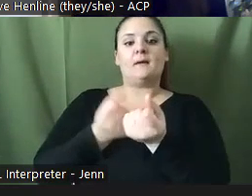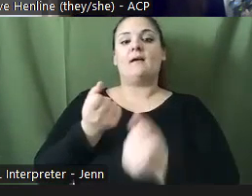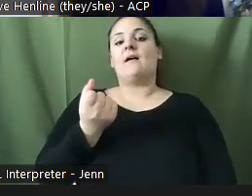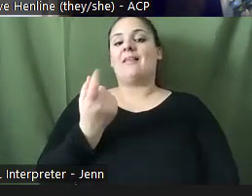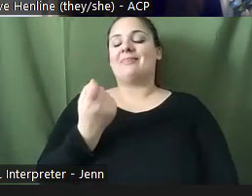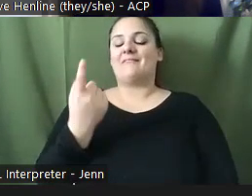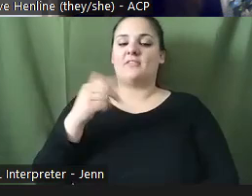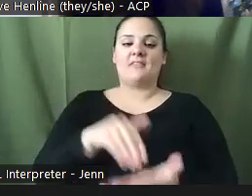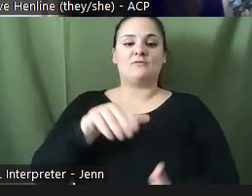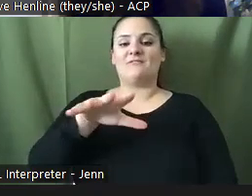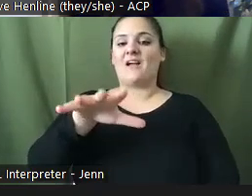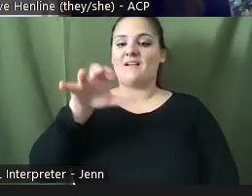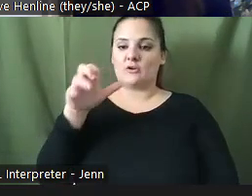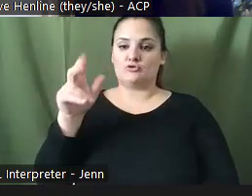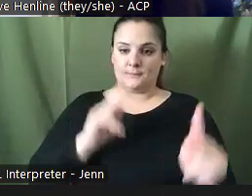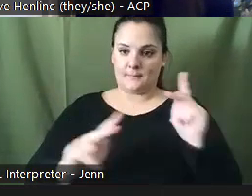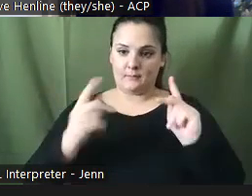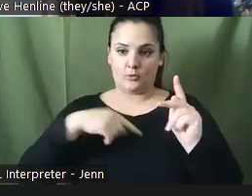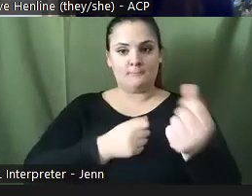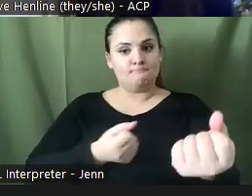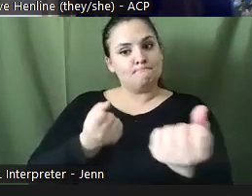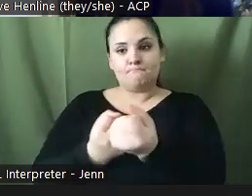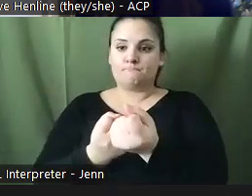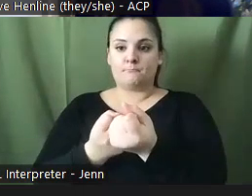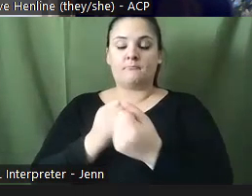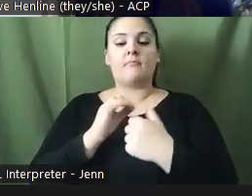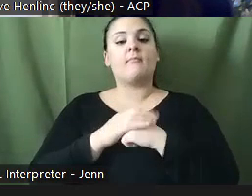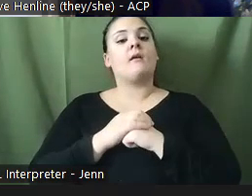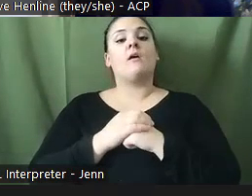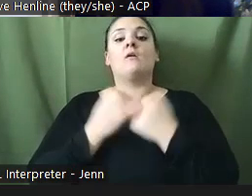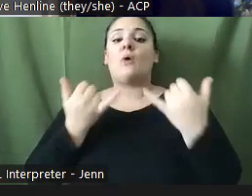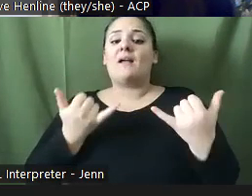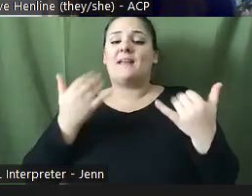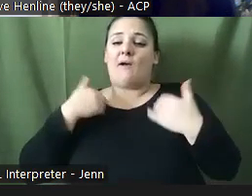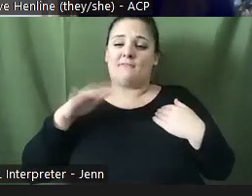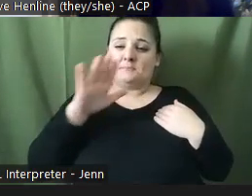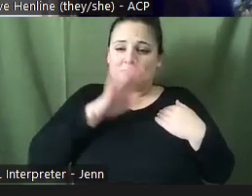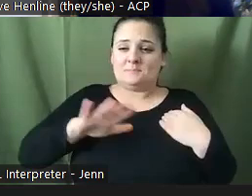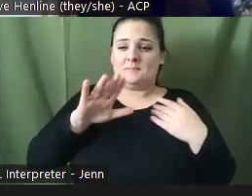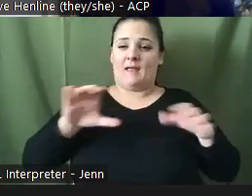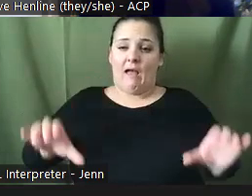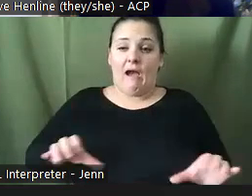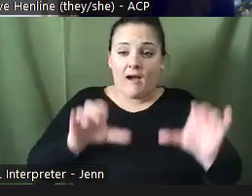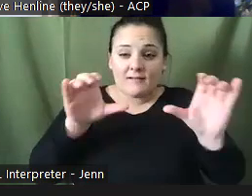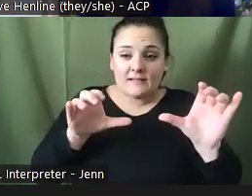And we currently have about 4,500 participants who are actively in the program.